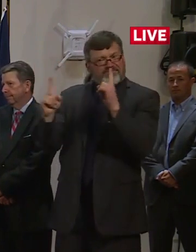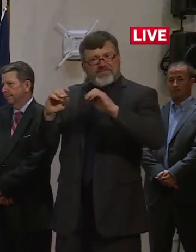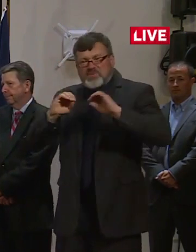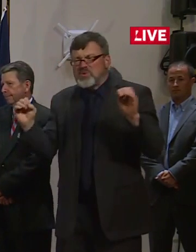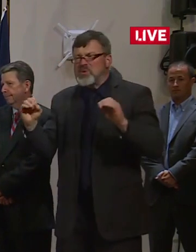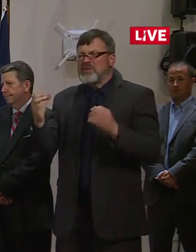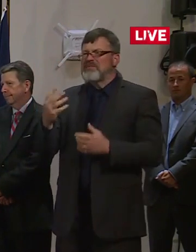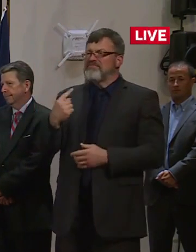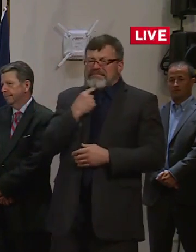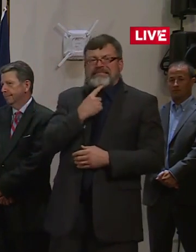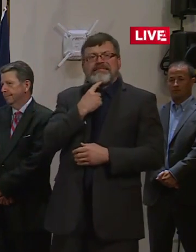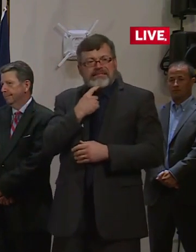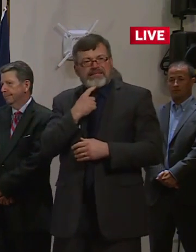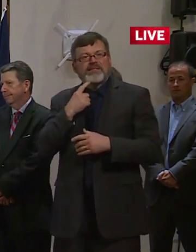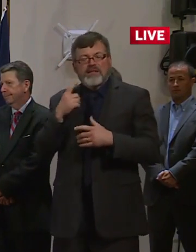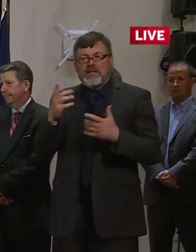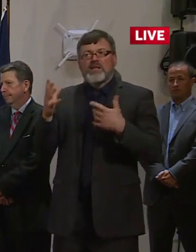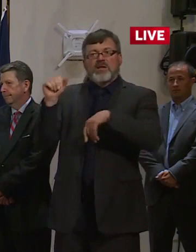THE LAST 15 MONTHS.